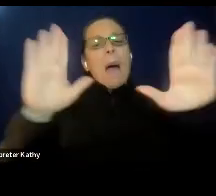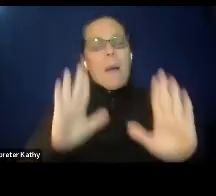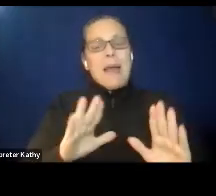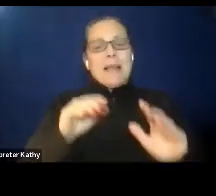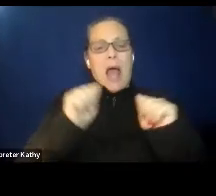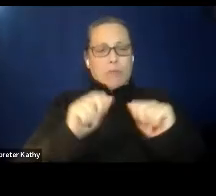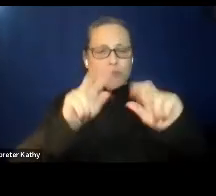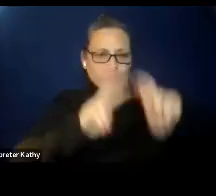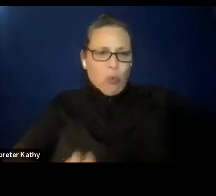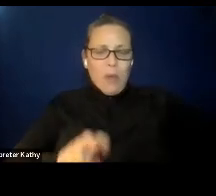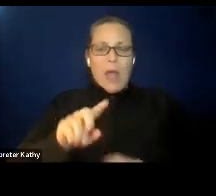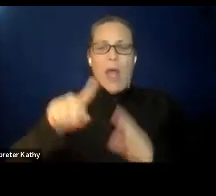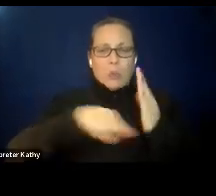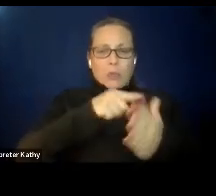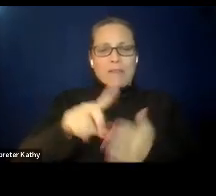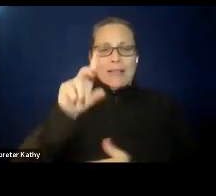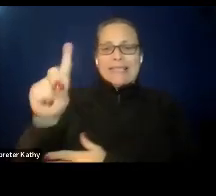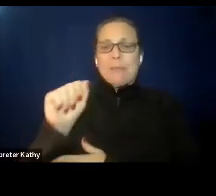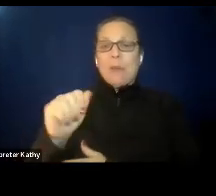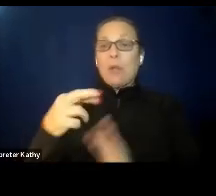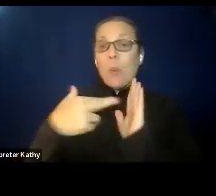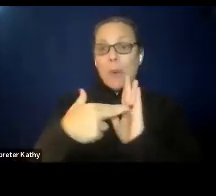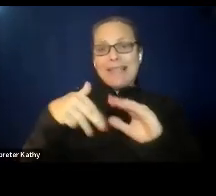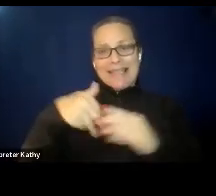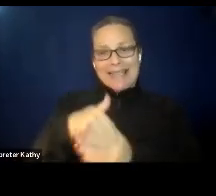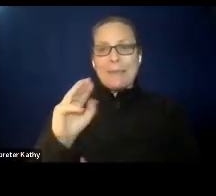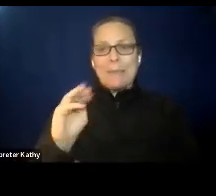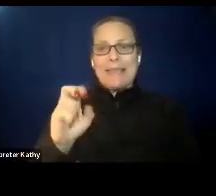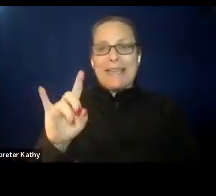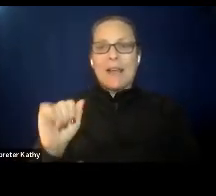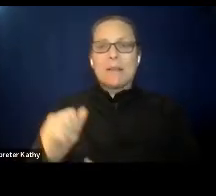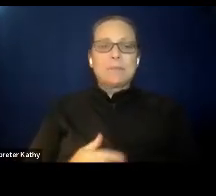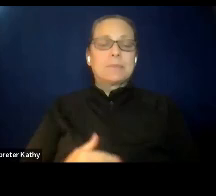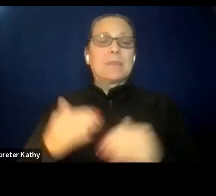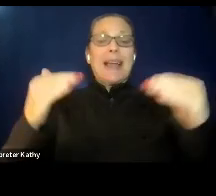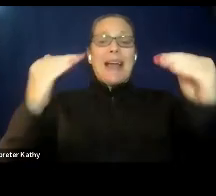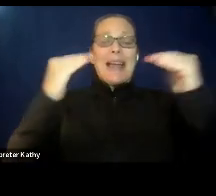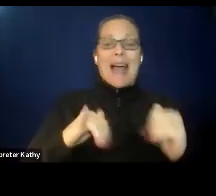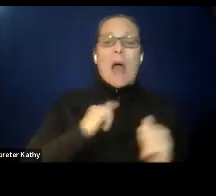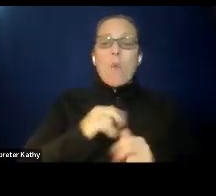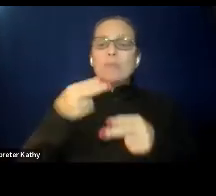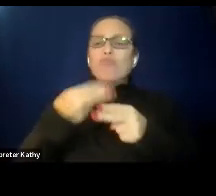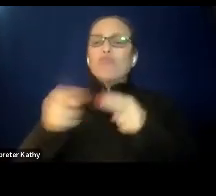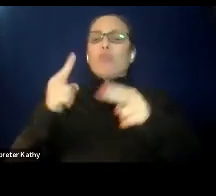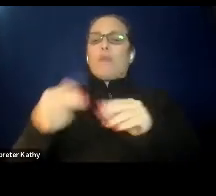with you the independent filmmakers who produced if a film which is an amazing critique of disability representation in